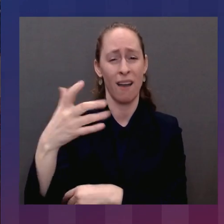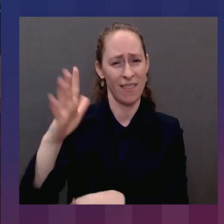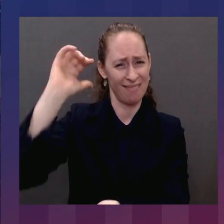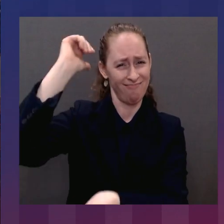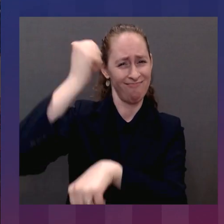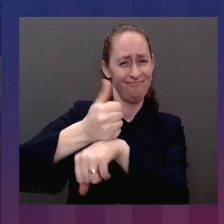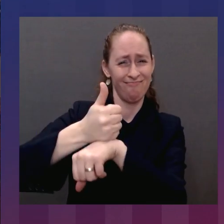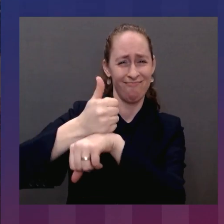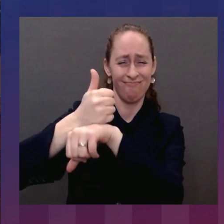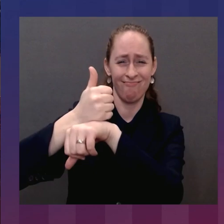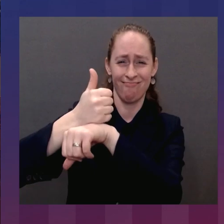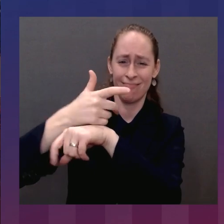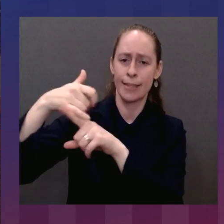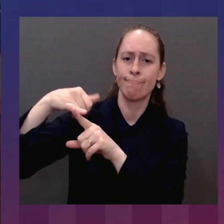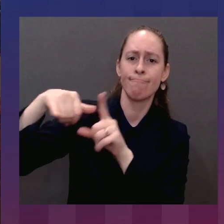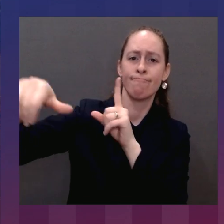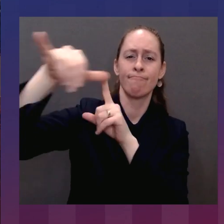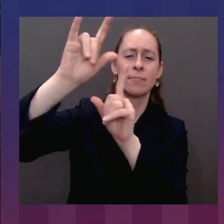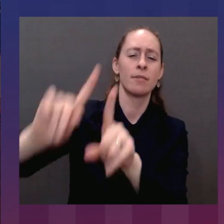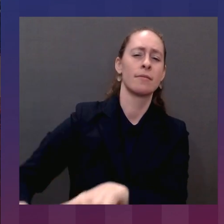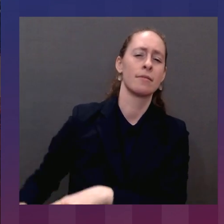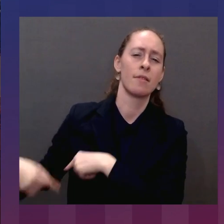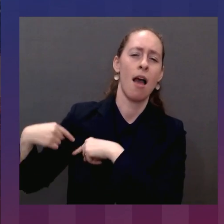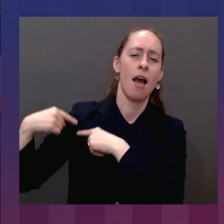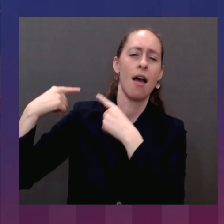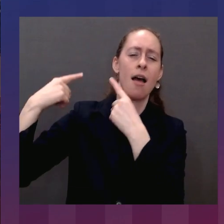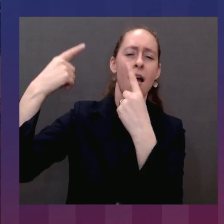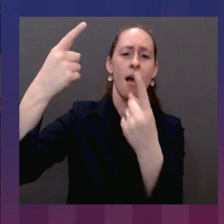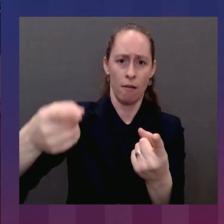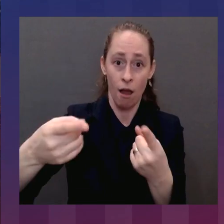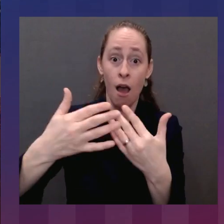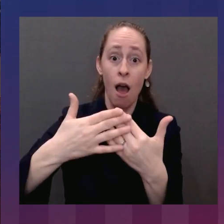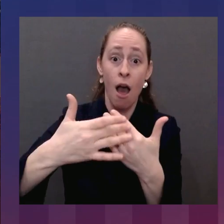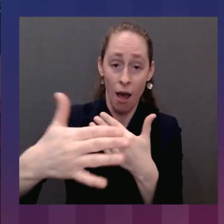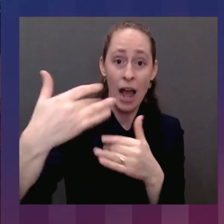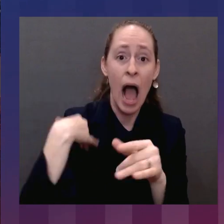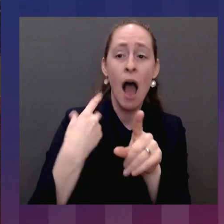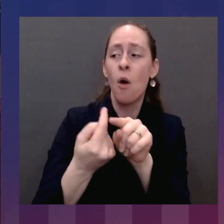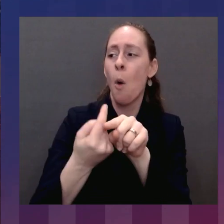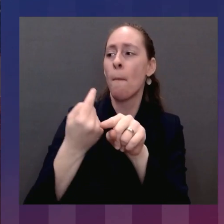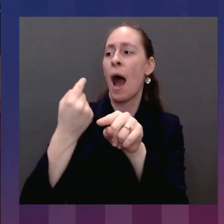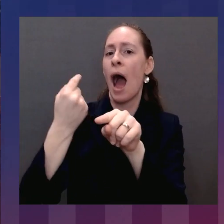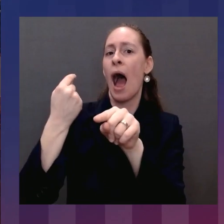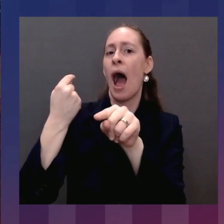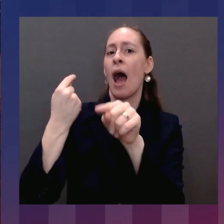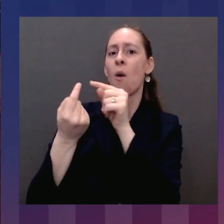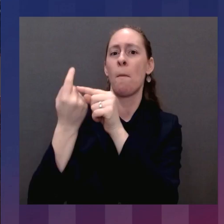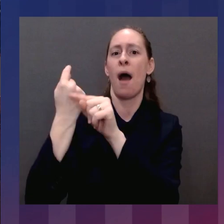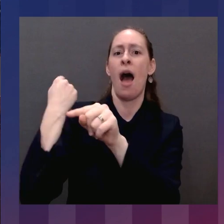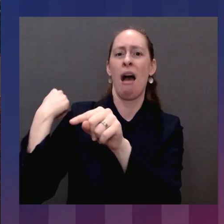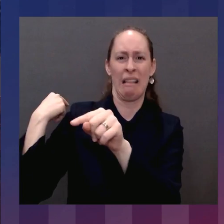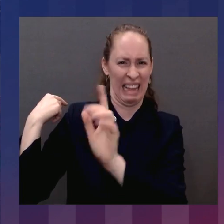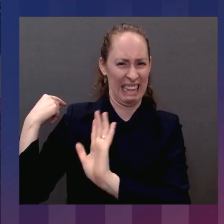we must protect access to health care. Preserve a woman's right to choose. And let's continue to advance maternal health care